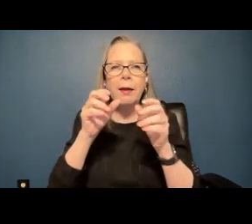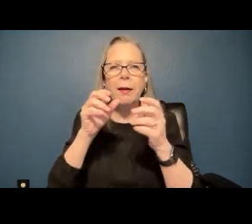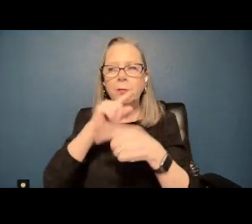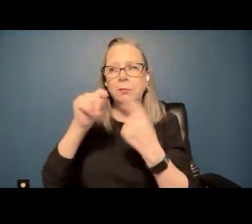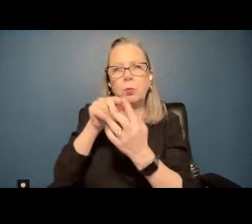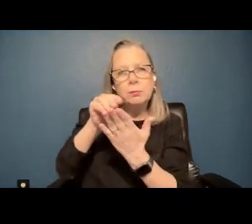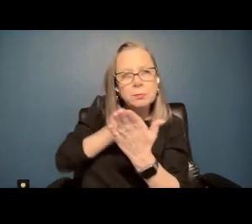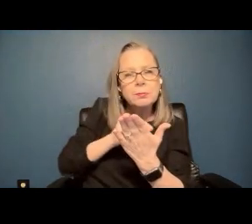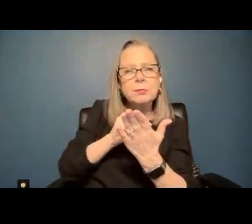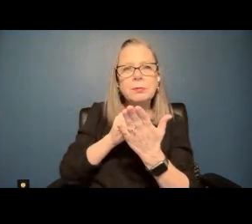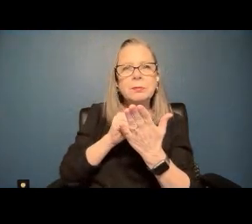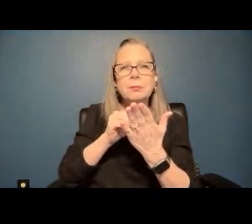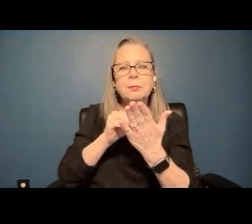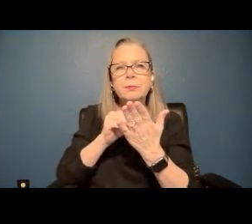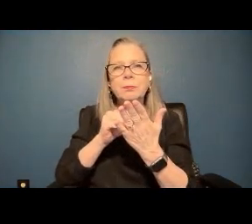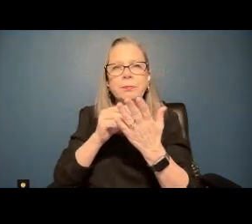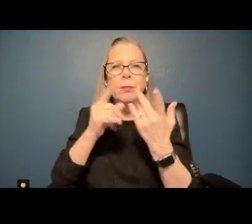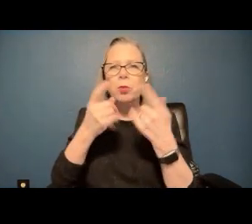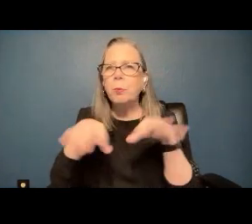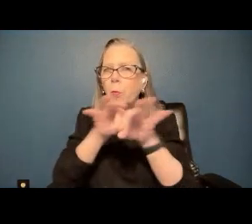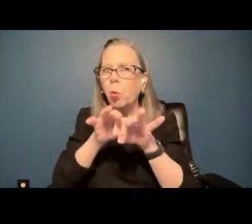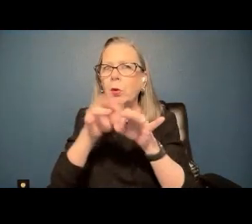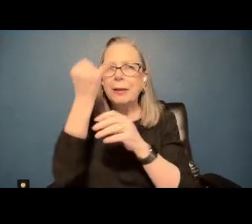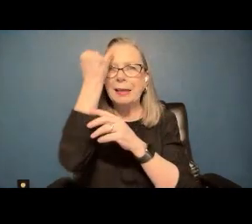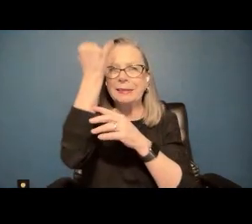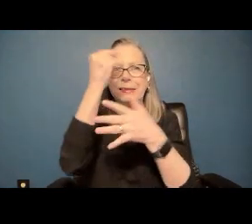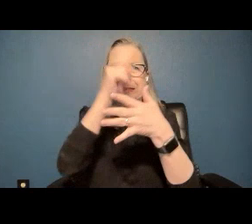Please stay muted during the presentation to minimize the script distractions.